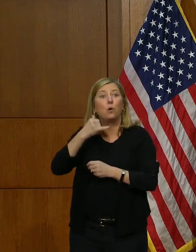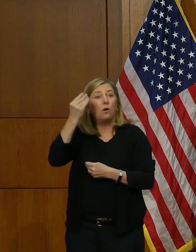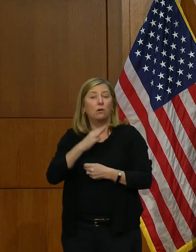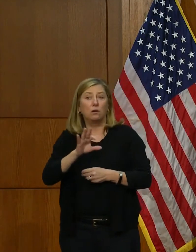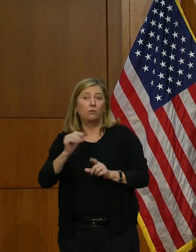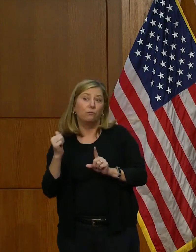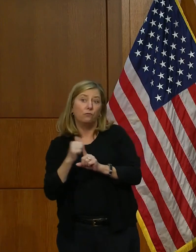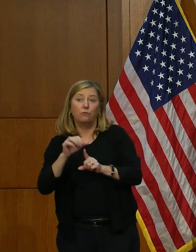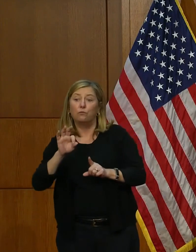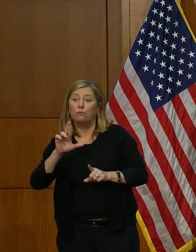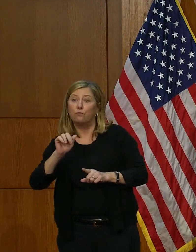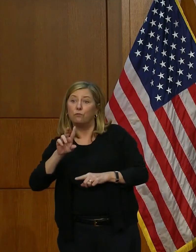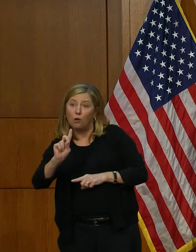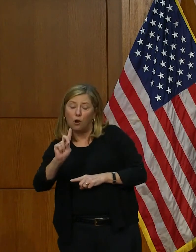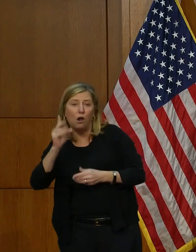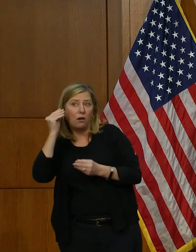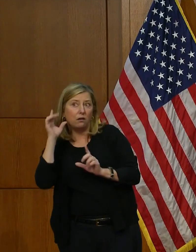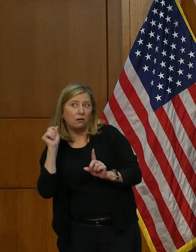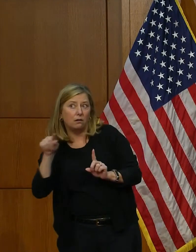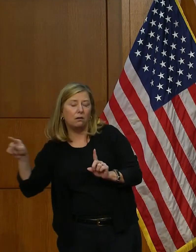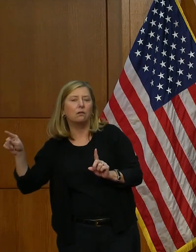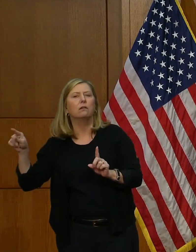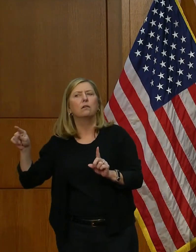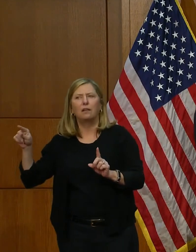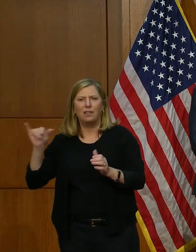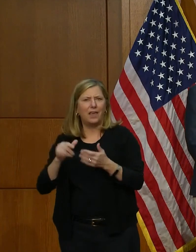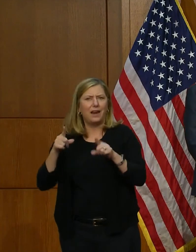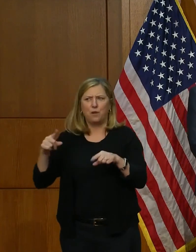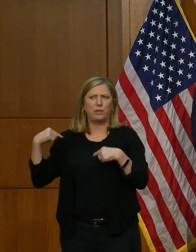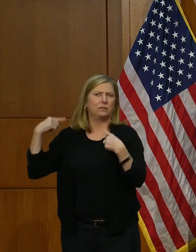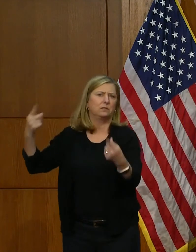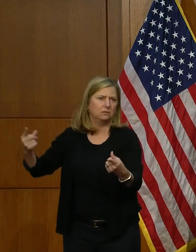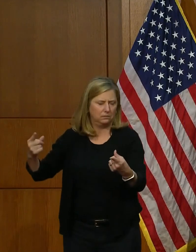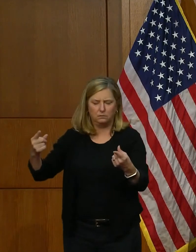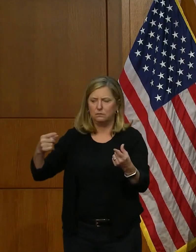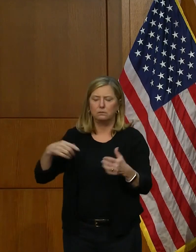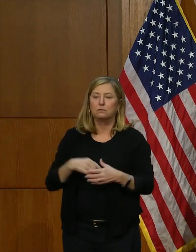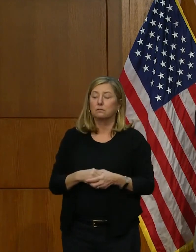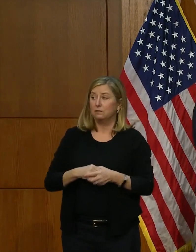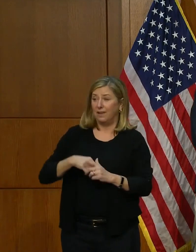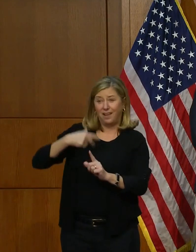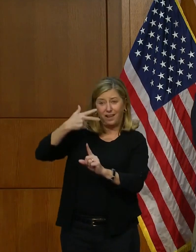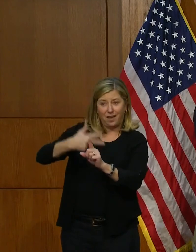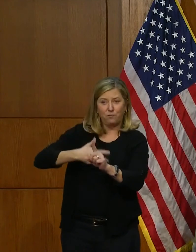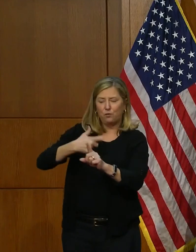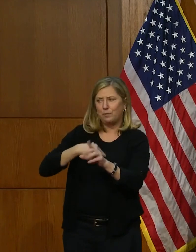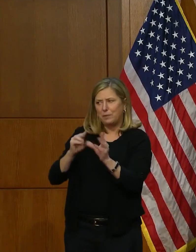INVESTIGATIONS AND FRAUD HOTLINE CALLS HAVE BEEN MADE TO THE INSPECTOR GENERAL OF THE